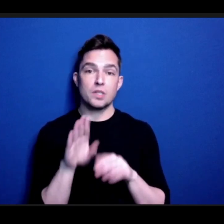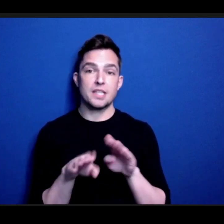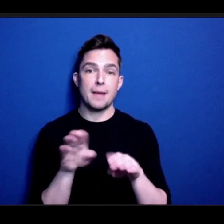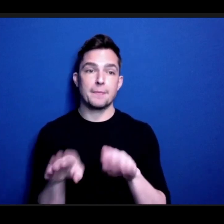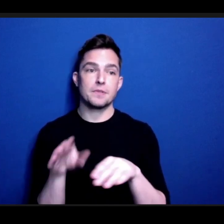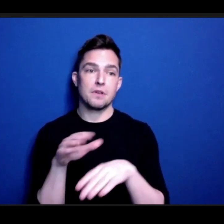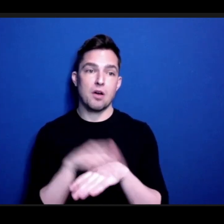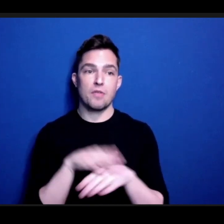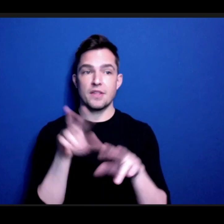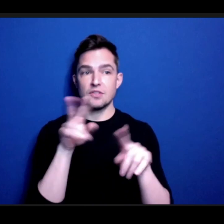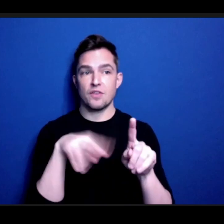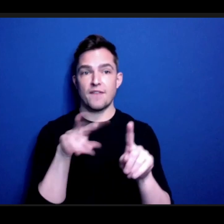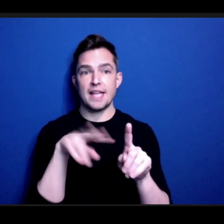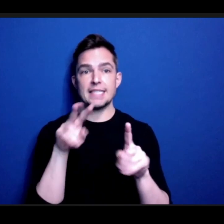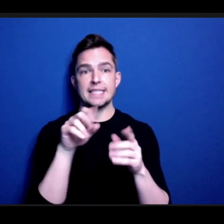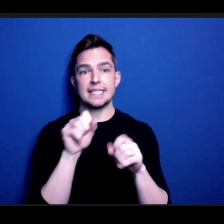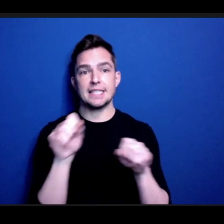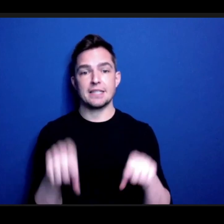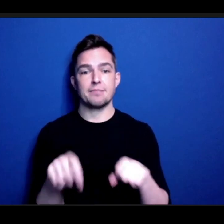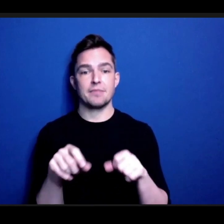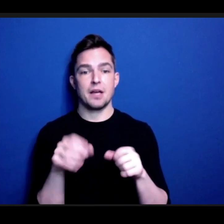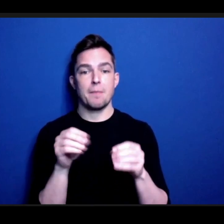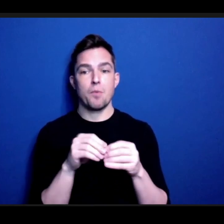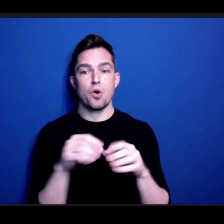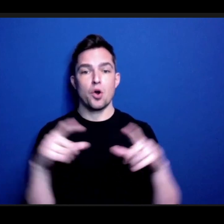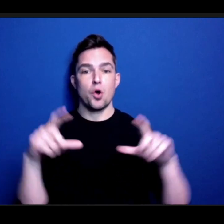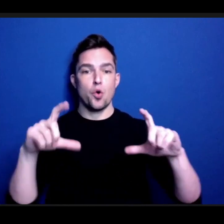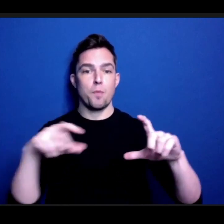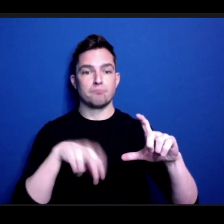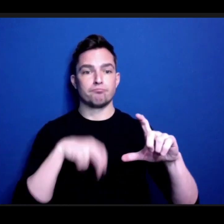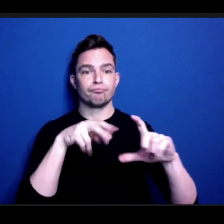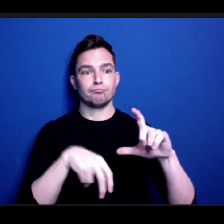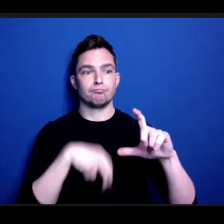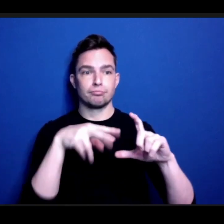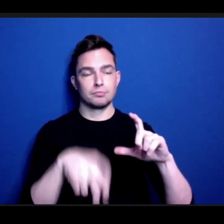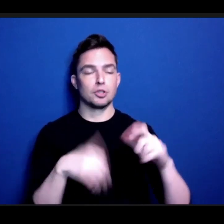system has to go through and more hoops they have to jump through to be able to do that.